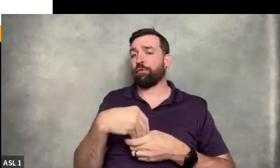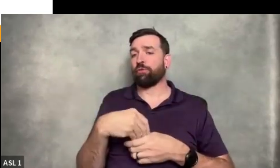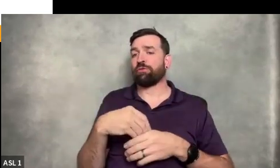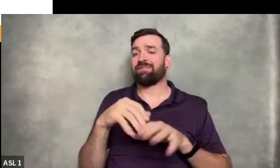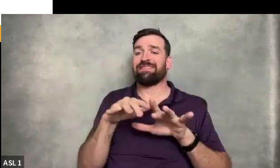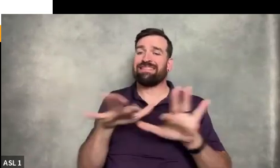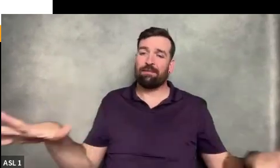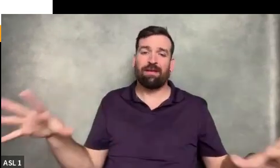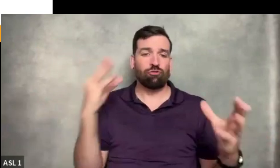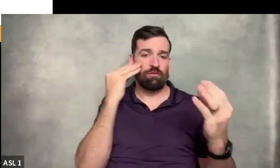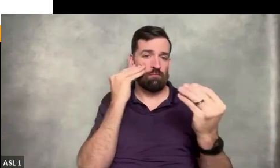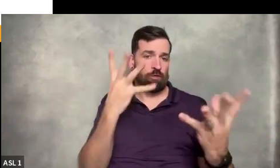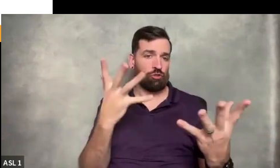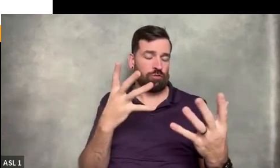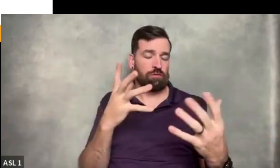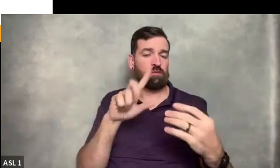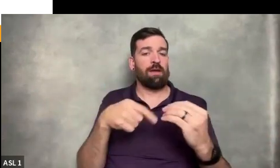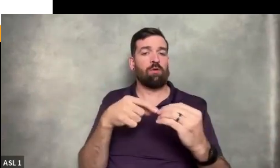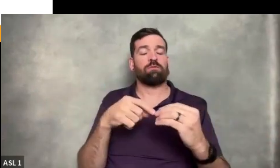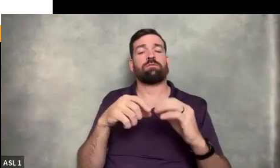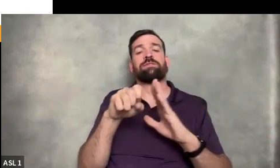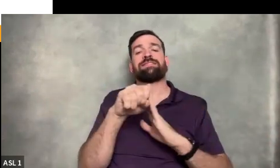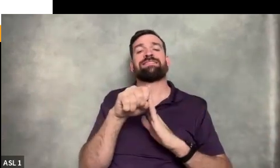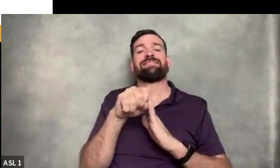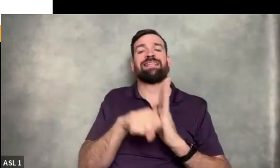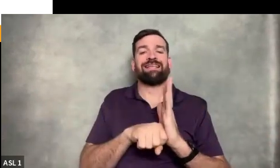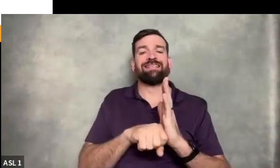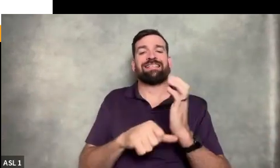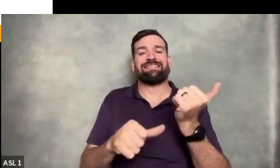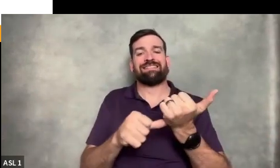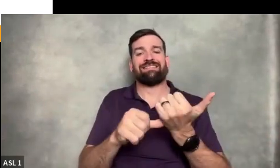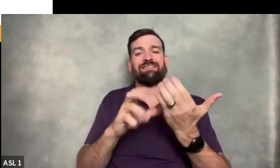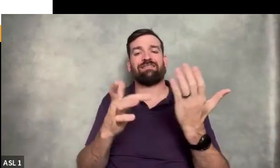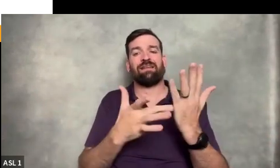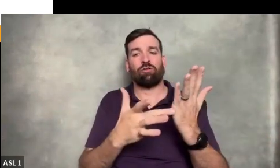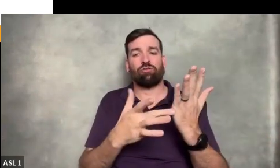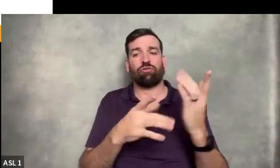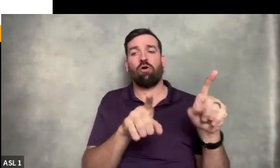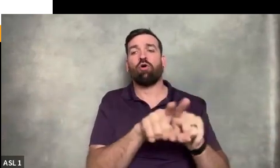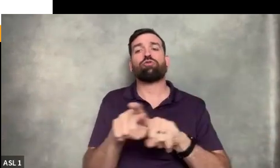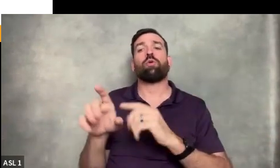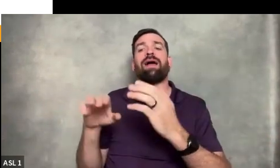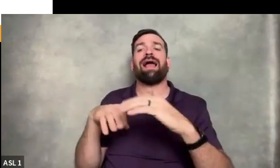information about the state of system technology entity and access to assisted technology options